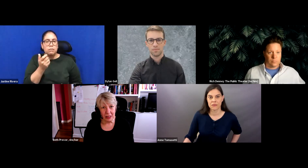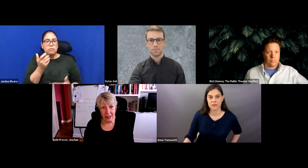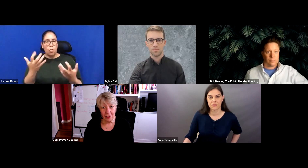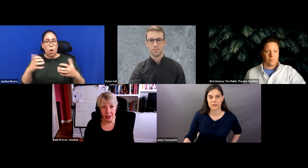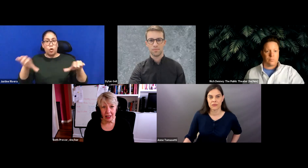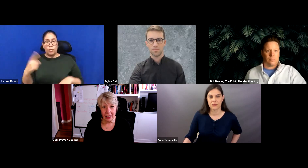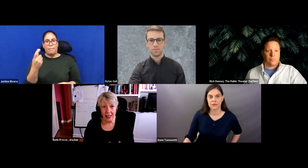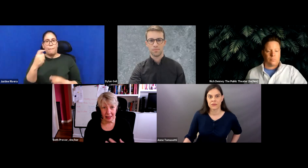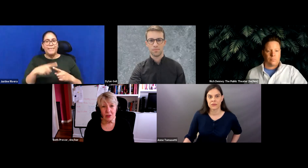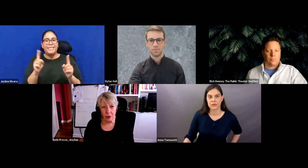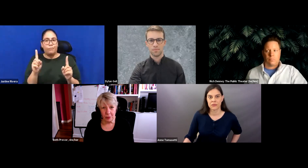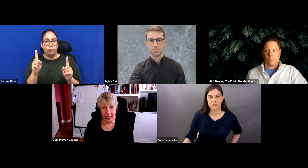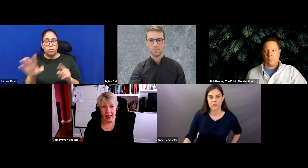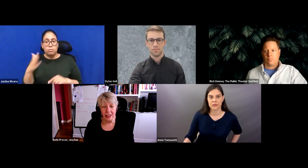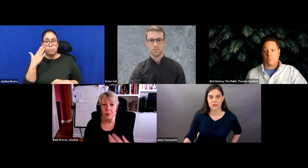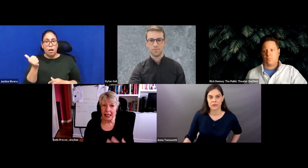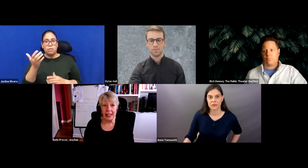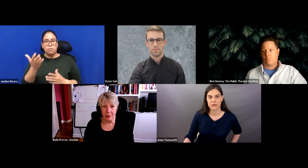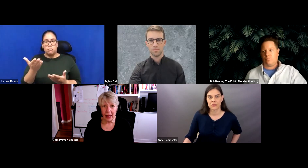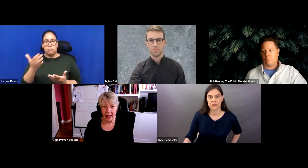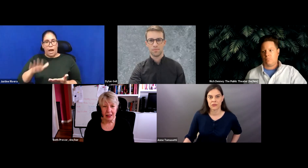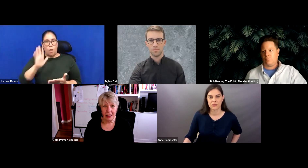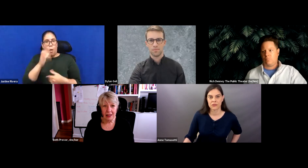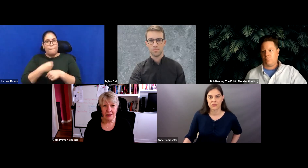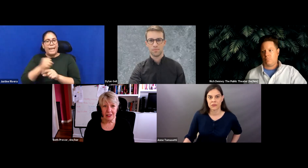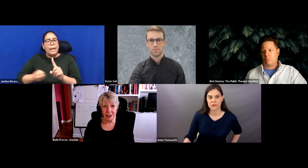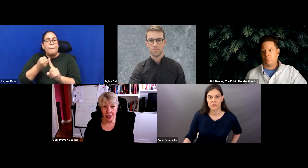little bit different is that this would make an impact to the